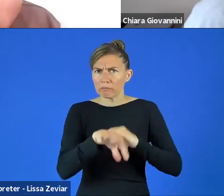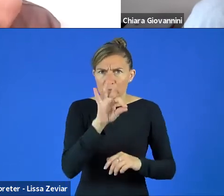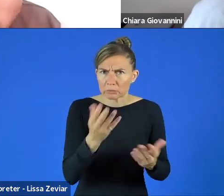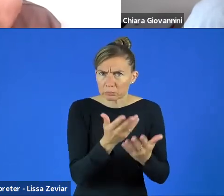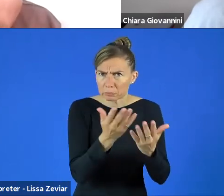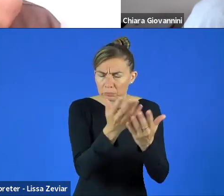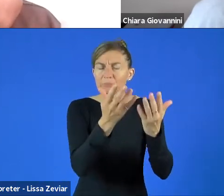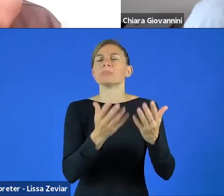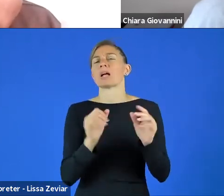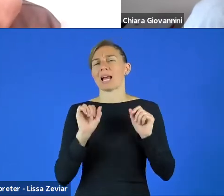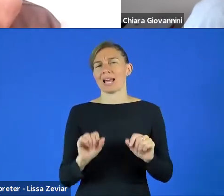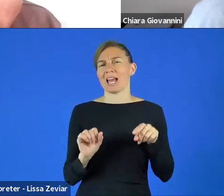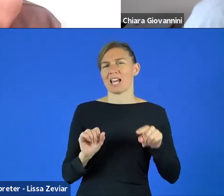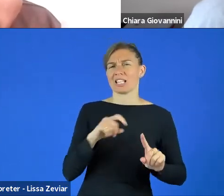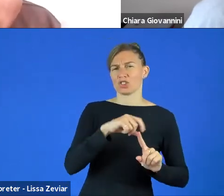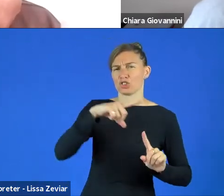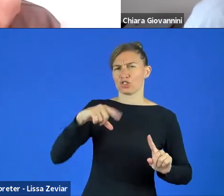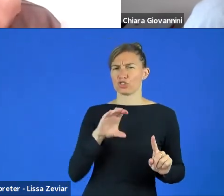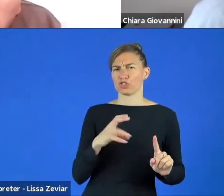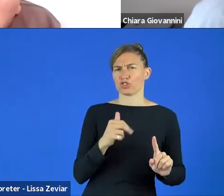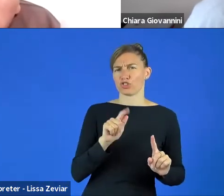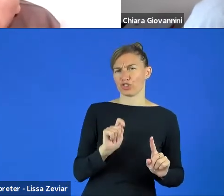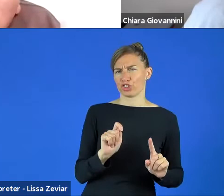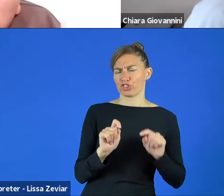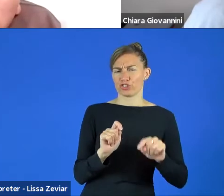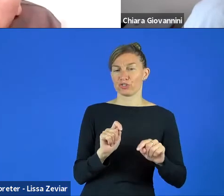To ask for the floor, use the chatbox or Raised by hand.